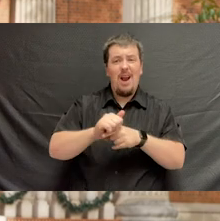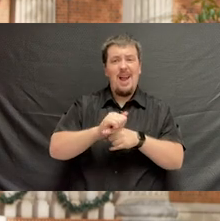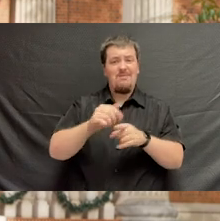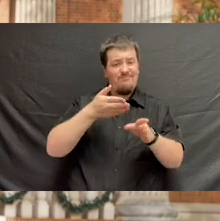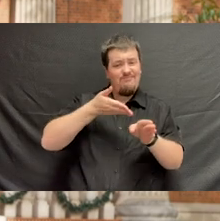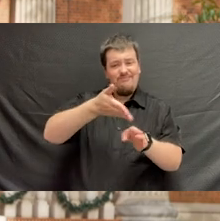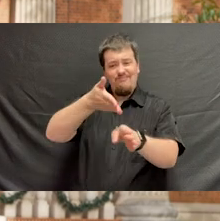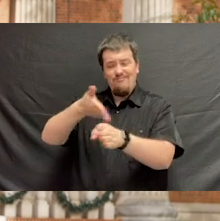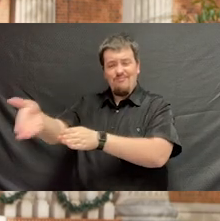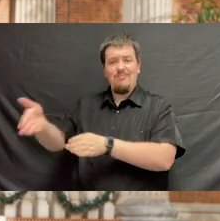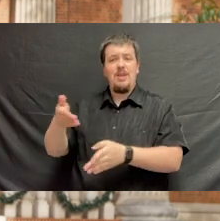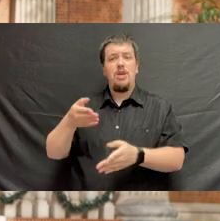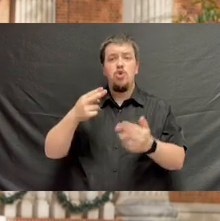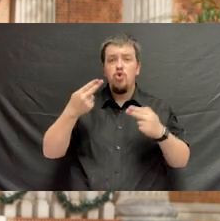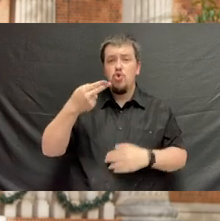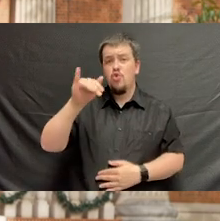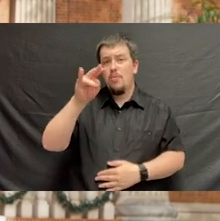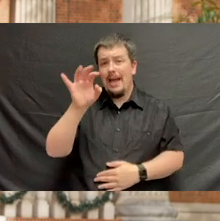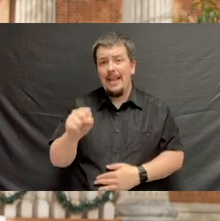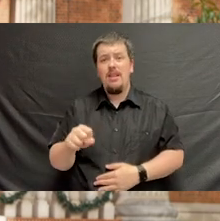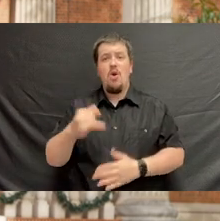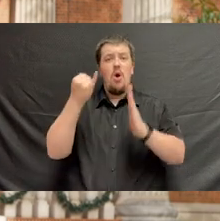in the broad disciplines of humanities and arts,